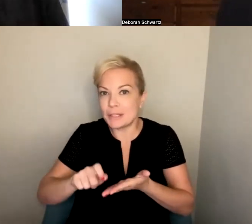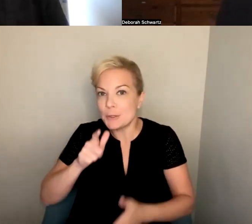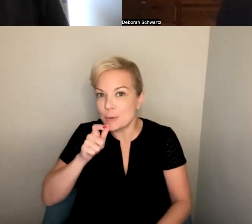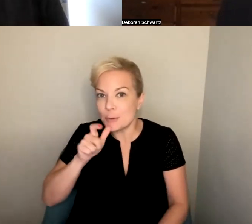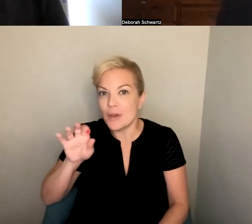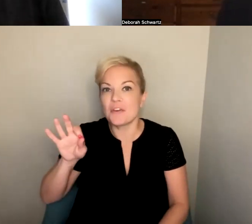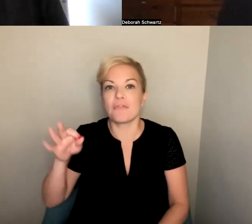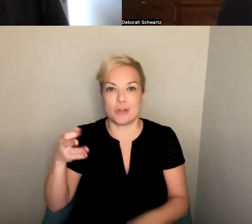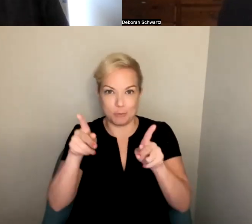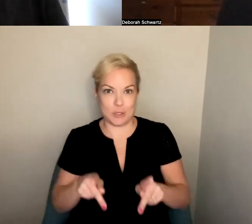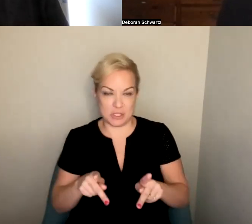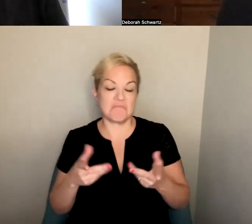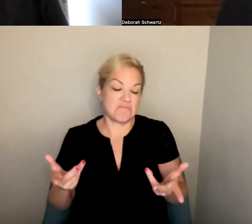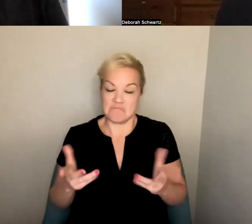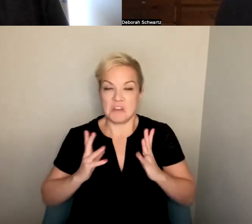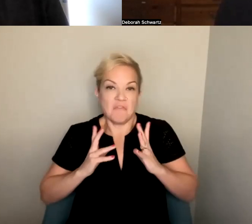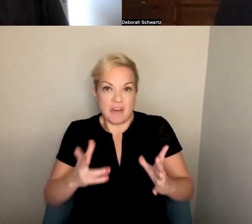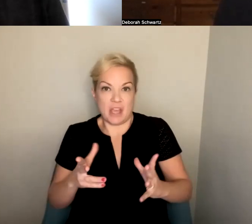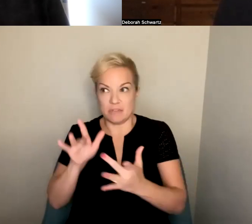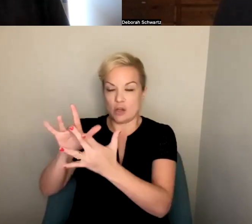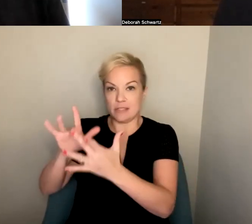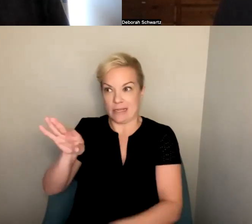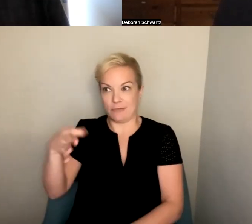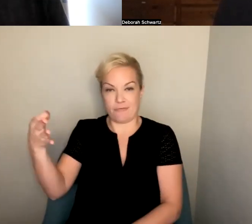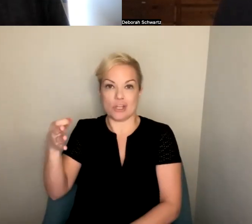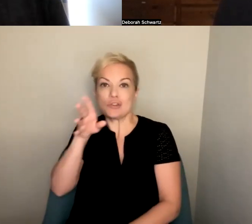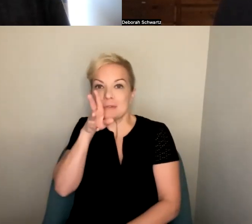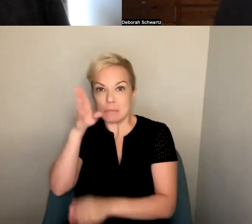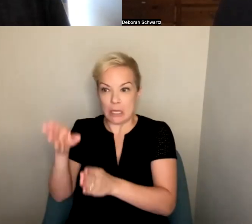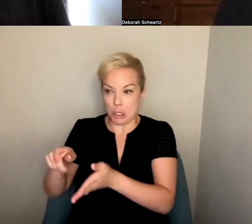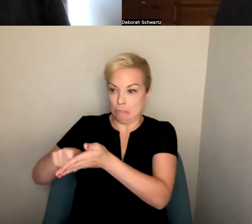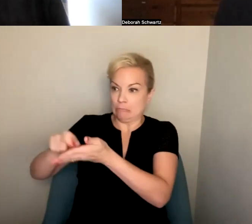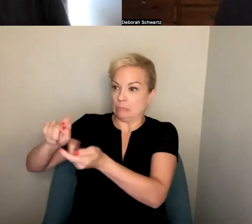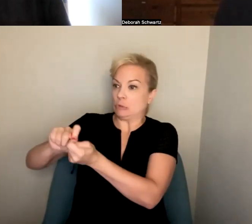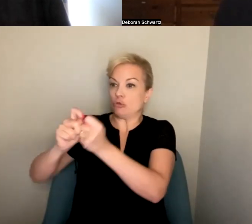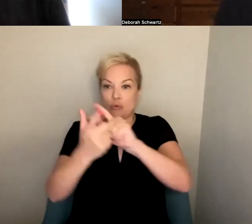they helped translate it from French into English, and here's the rub of it it became a piece that's